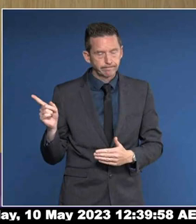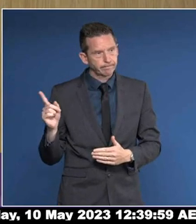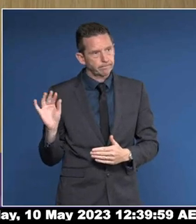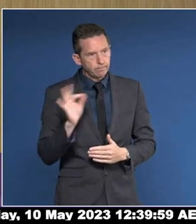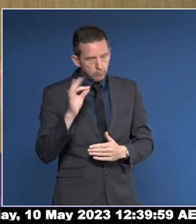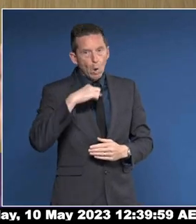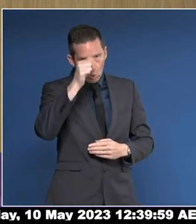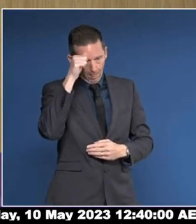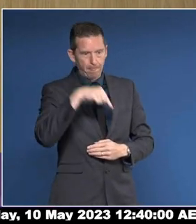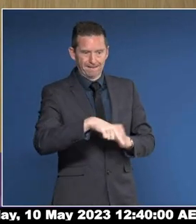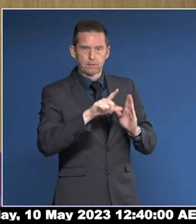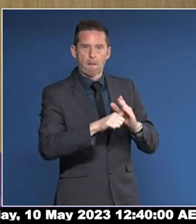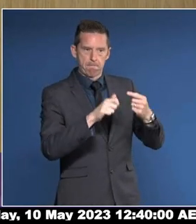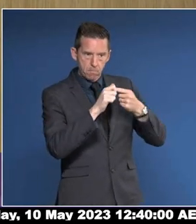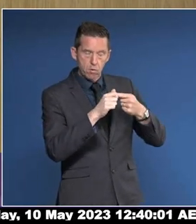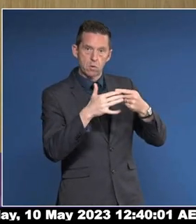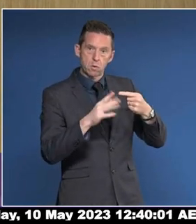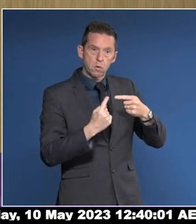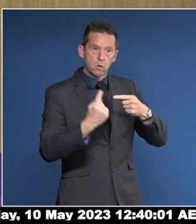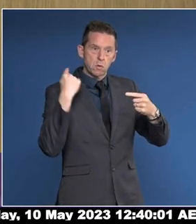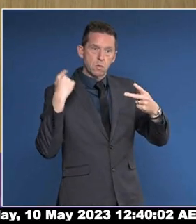I'm not sure if they had been removed on other occasions. But you're not aware.